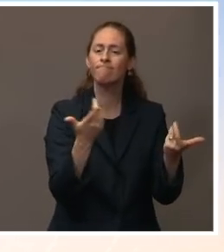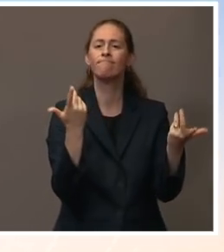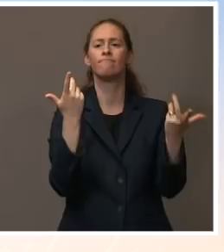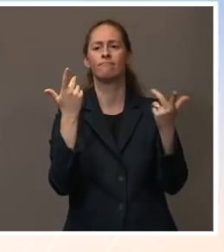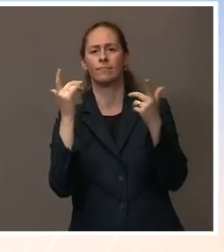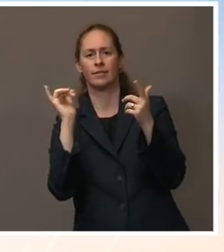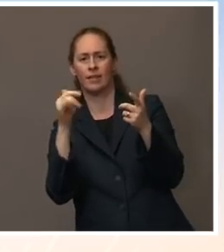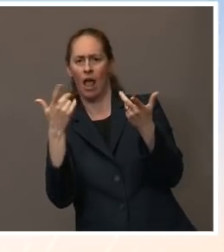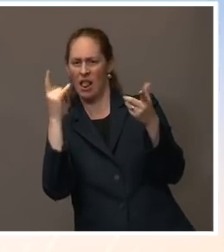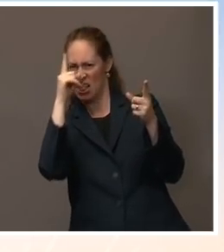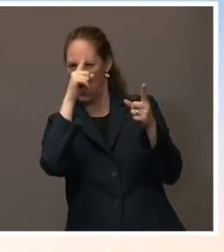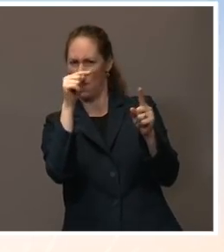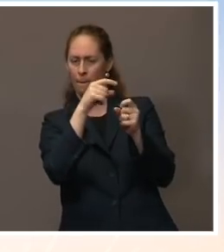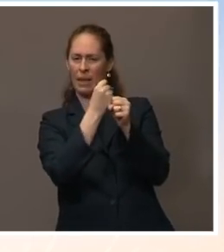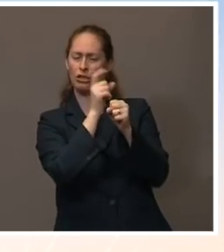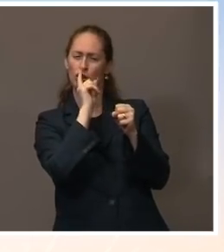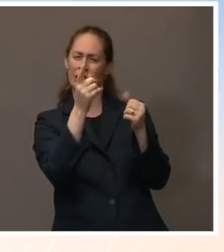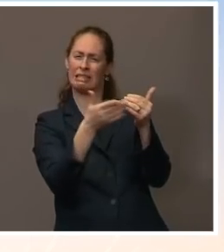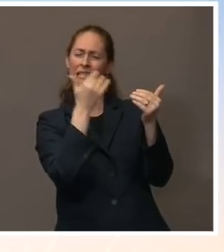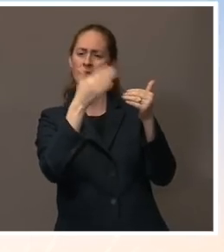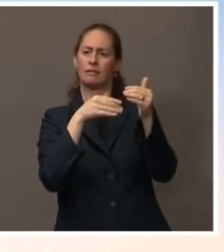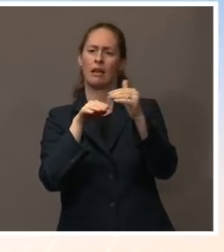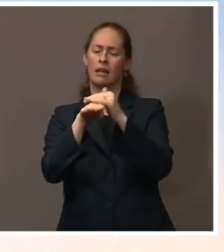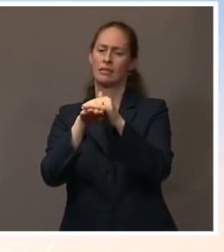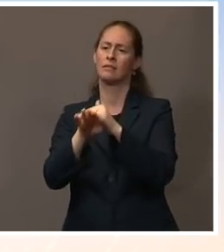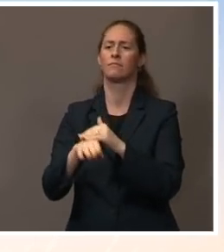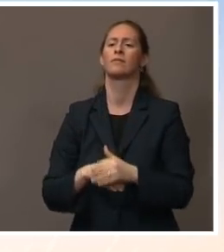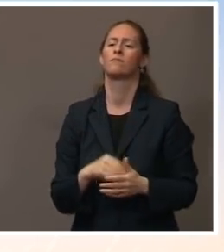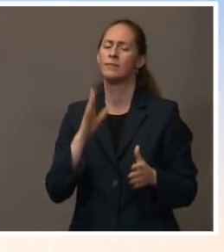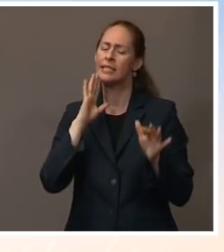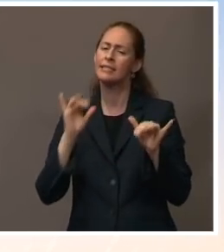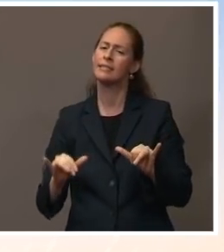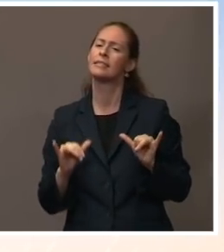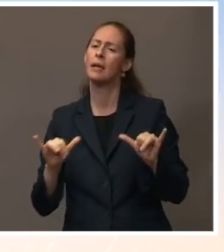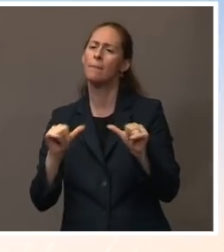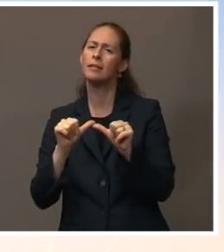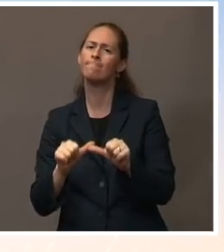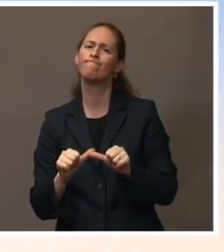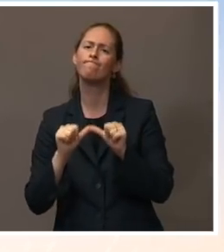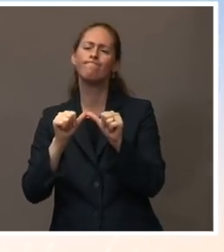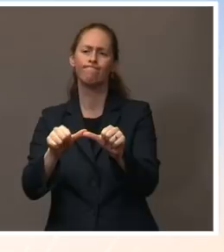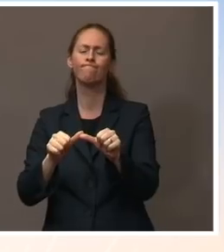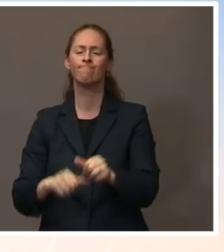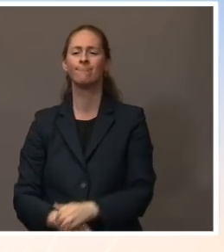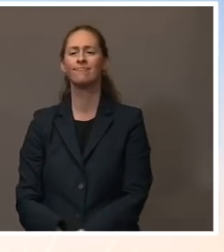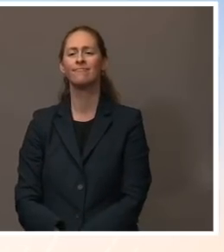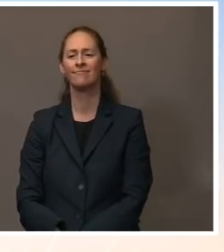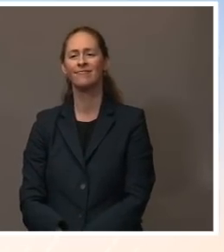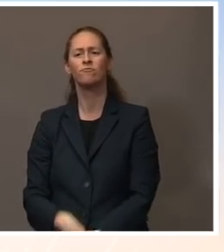And so, continuing to re- -- to support our pharmacy program,